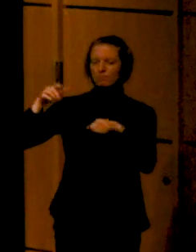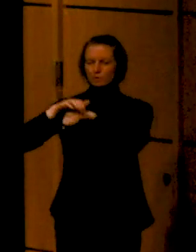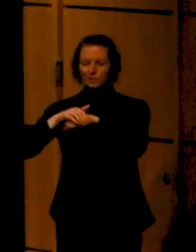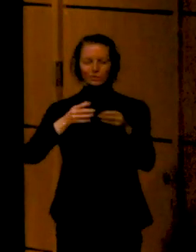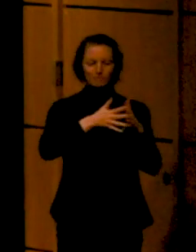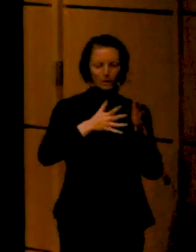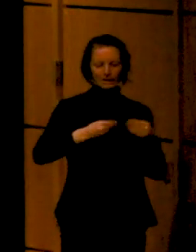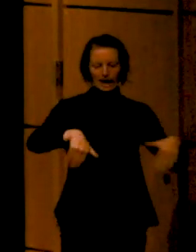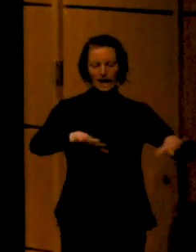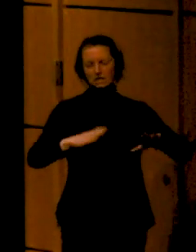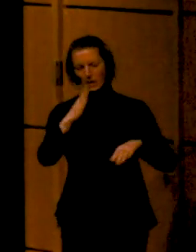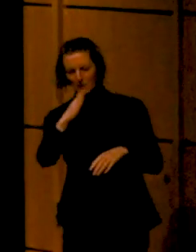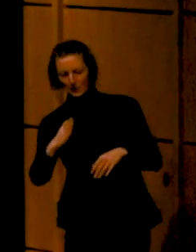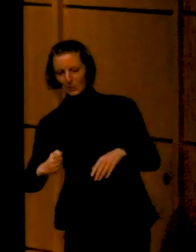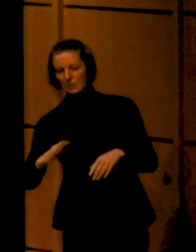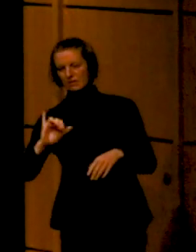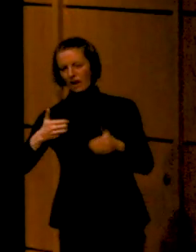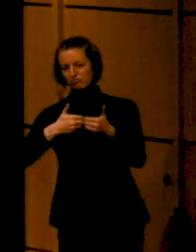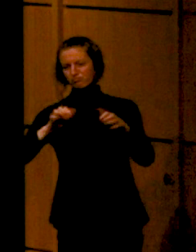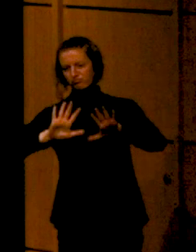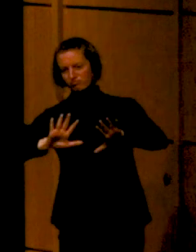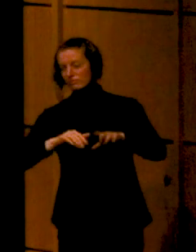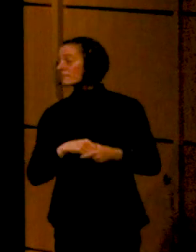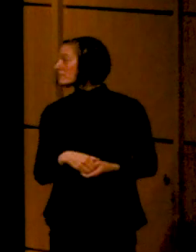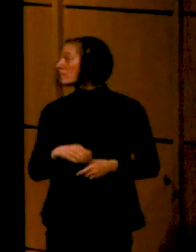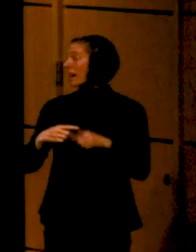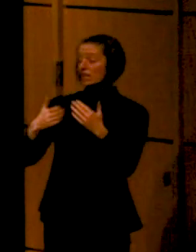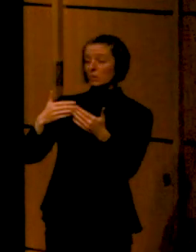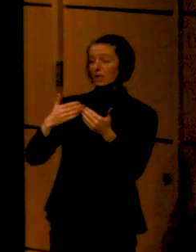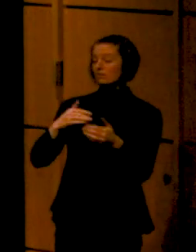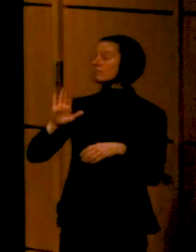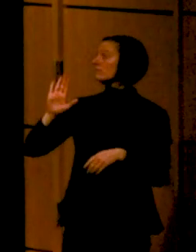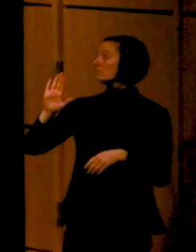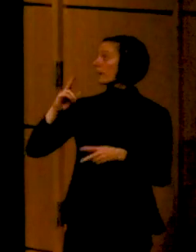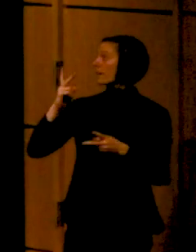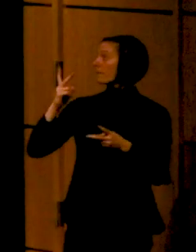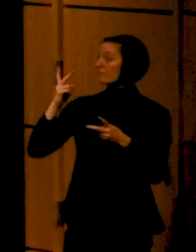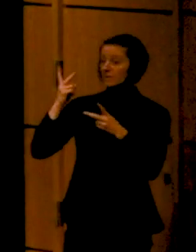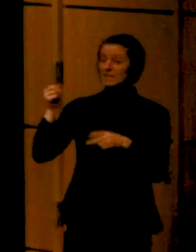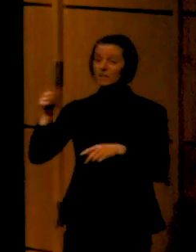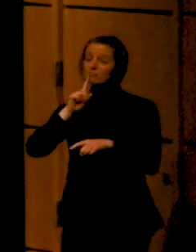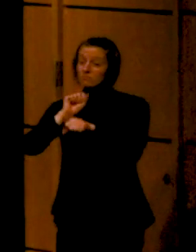But his visit happened to coincide with an event, a volcanic event that you see here